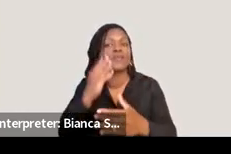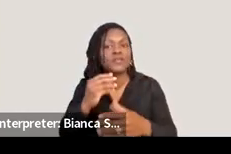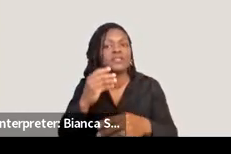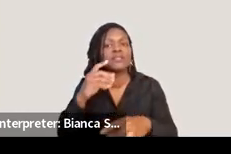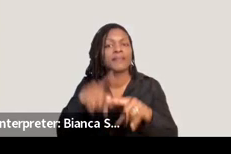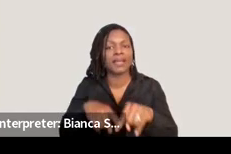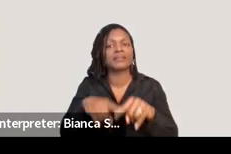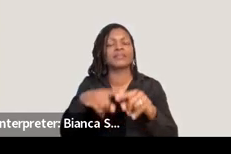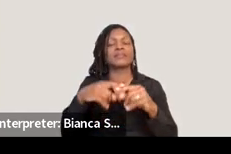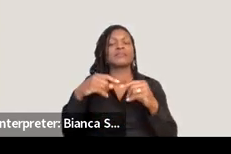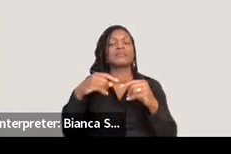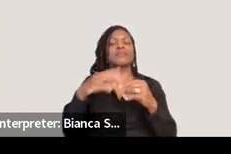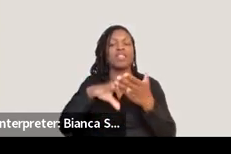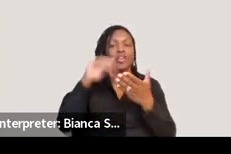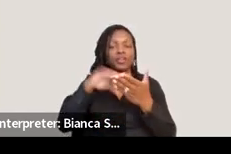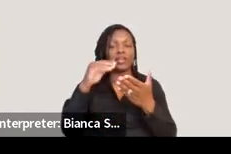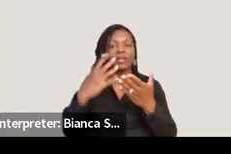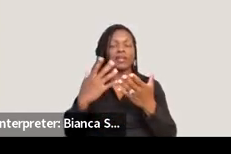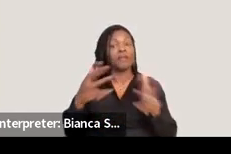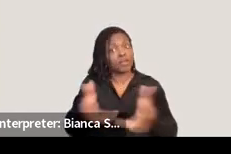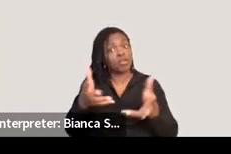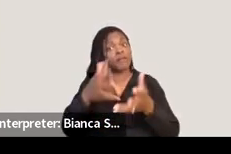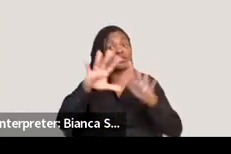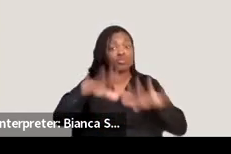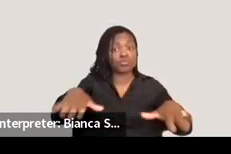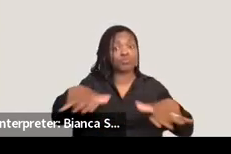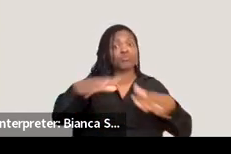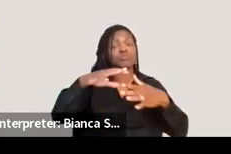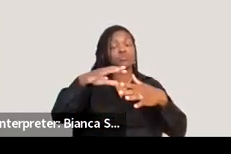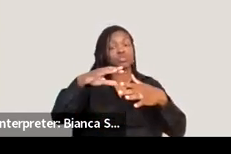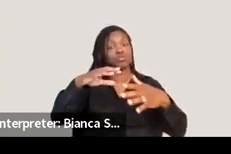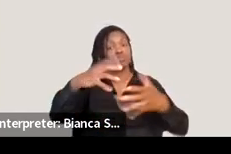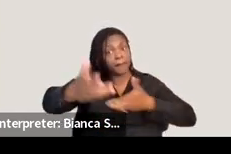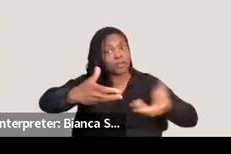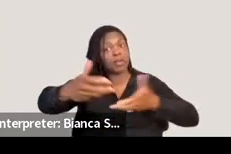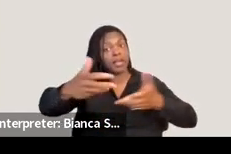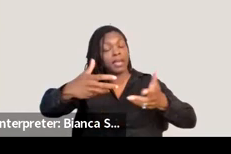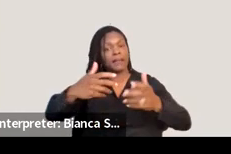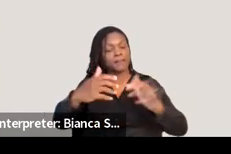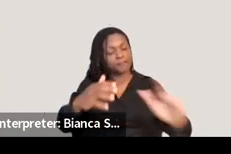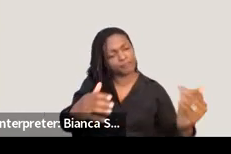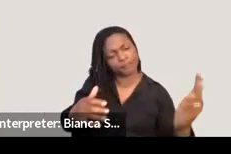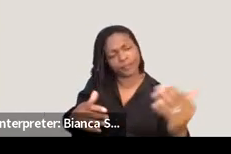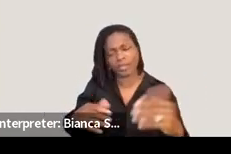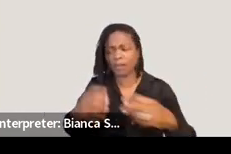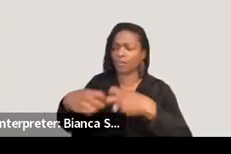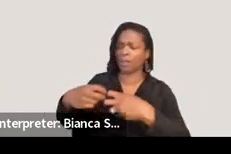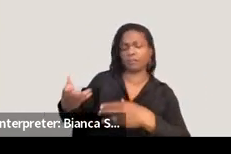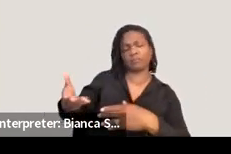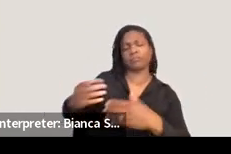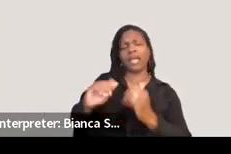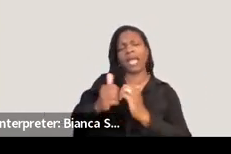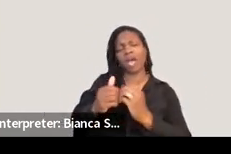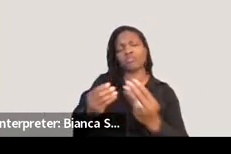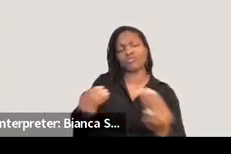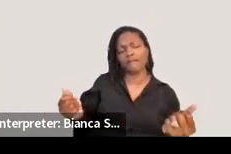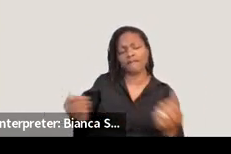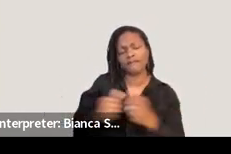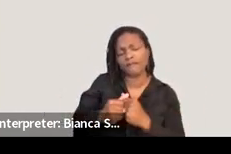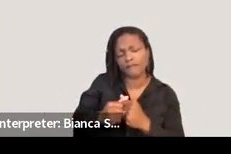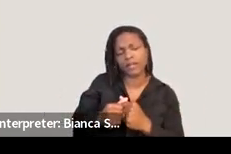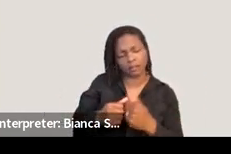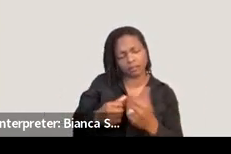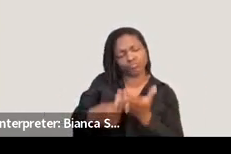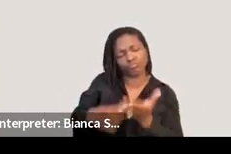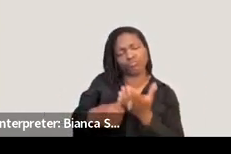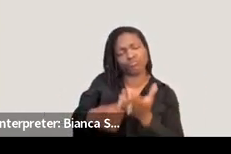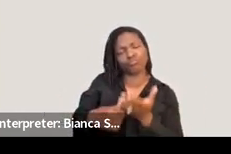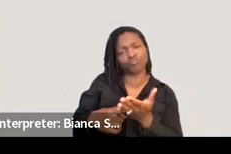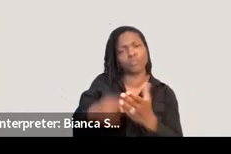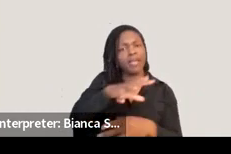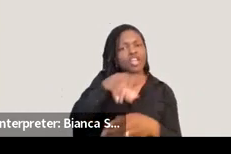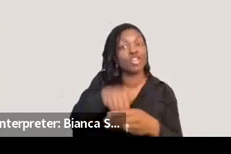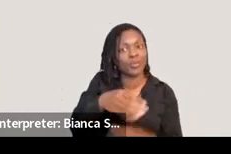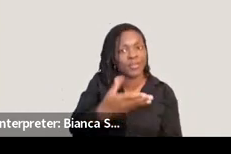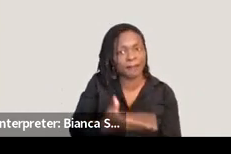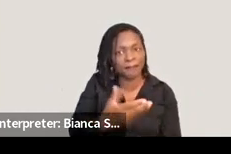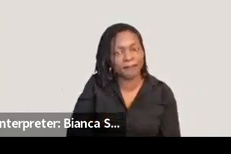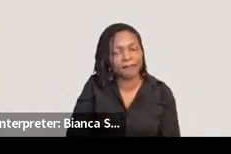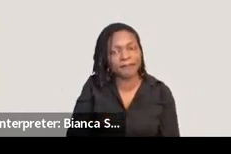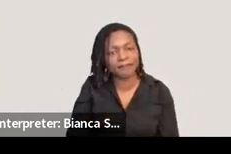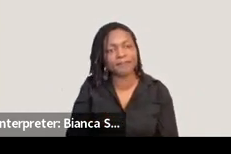Use social, emotional, use the social emotional framework. It's very, very good when working with kids.